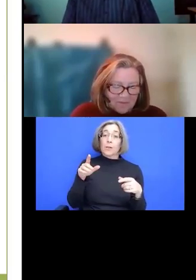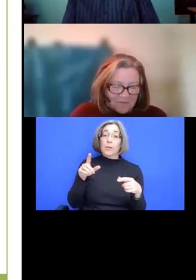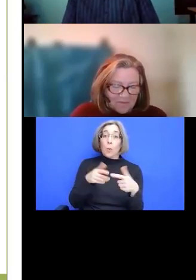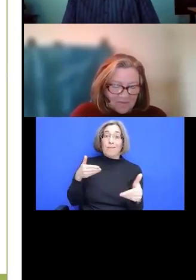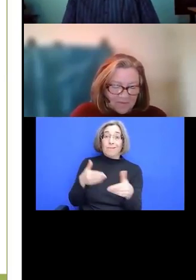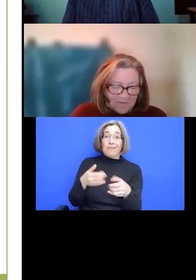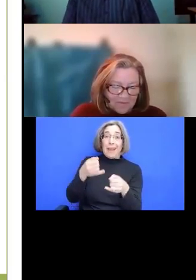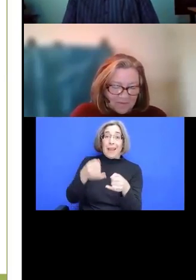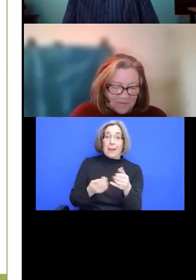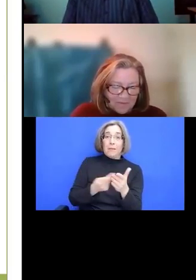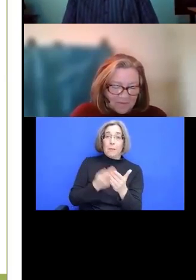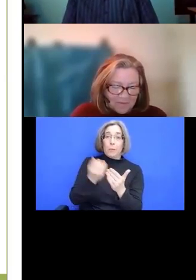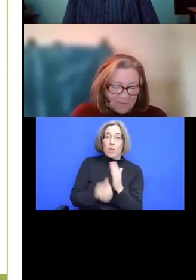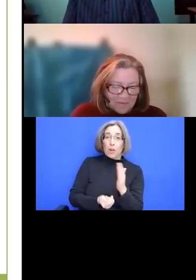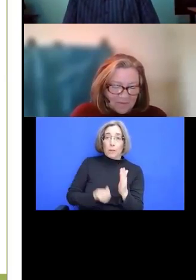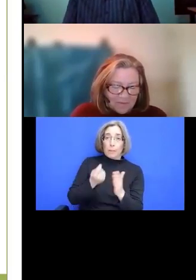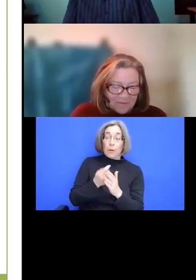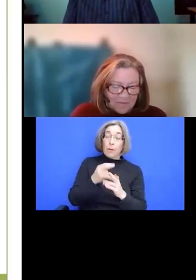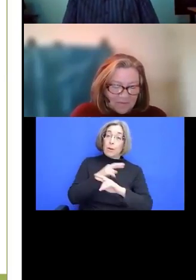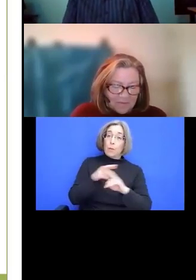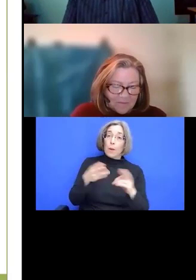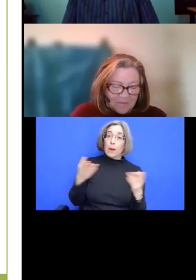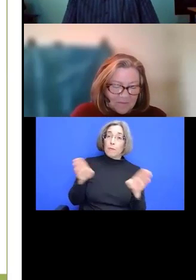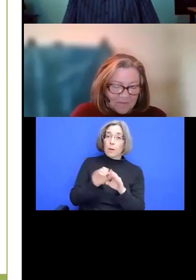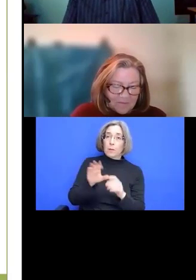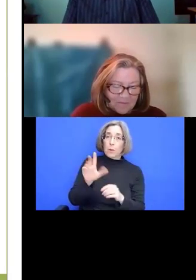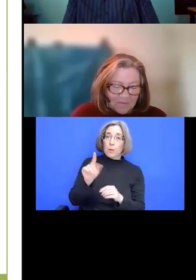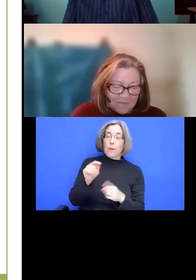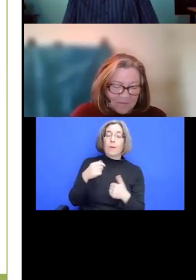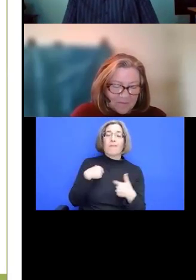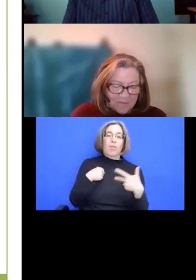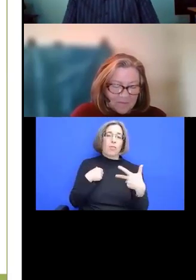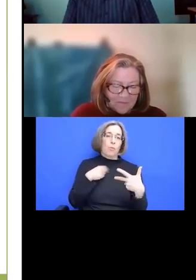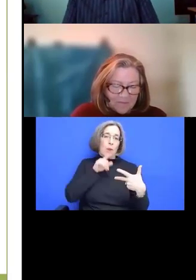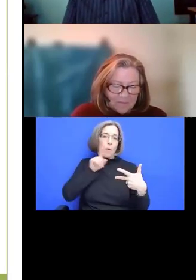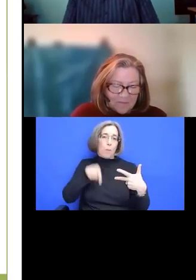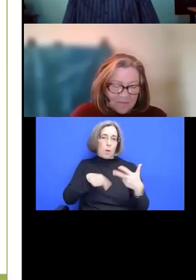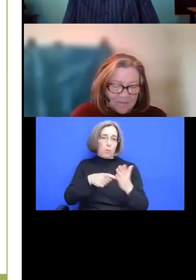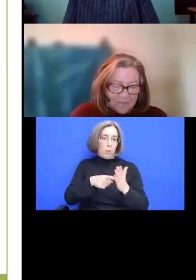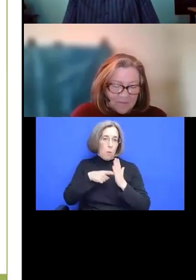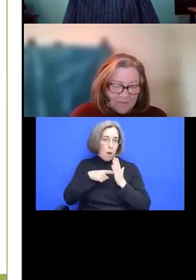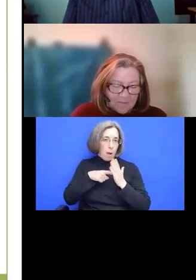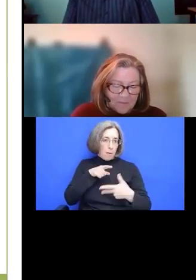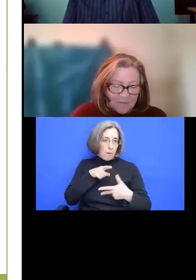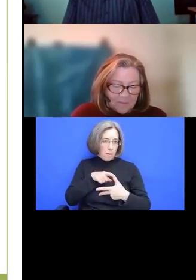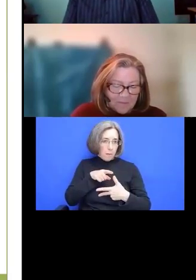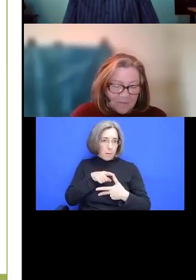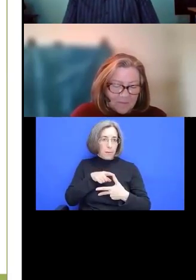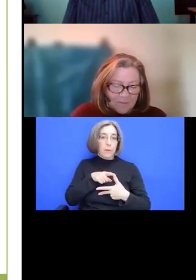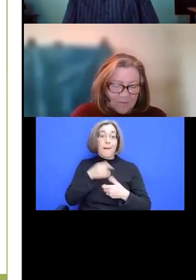and you're ready for close out, there are three reports that are going to be required. Your going to have your final RPPR